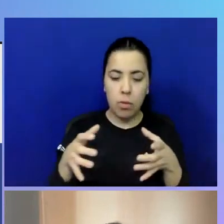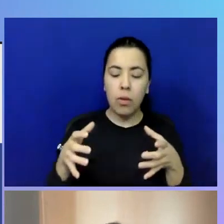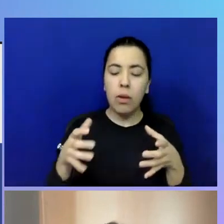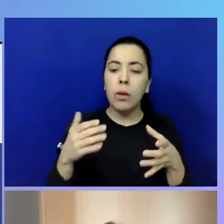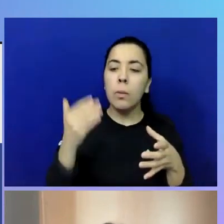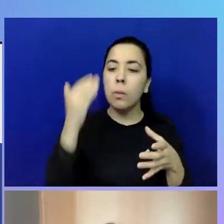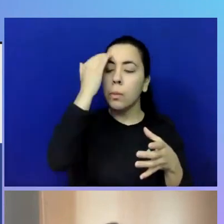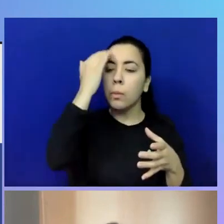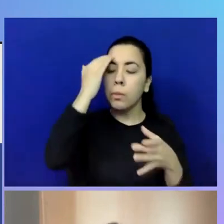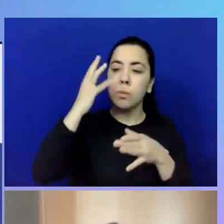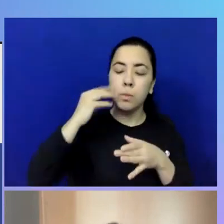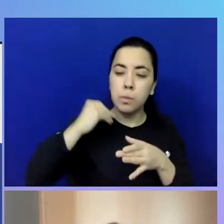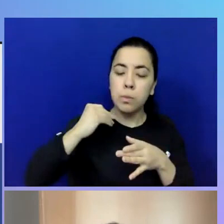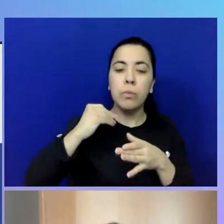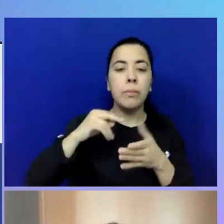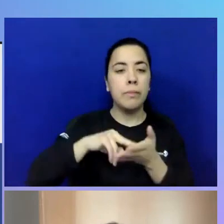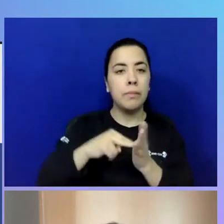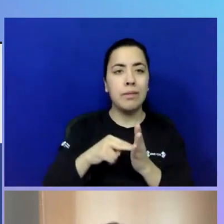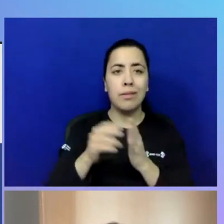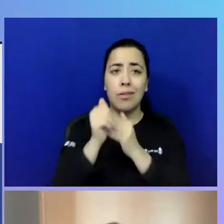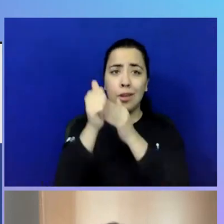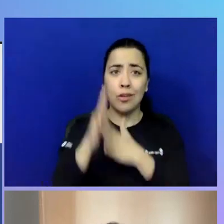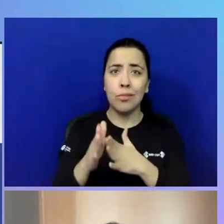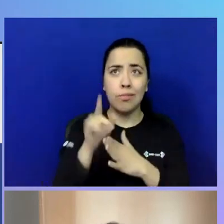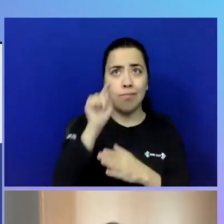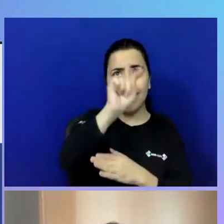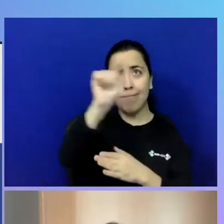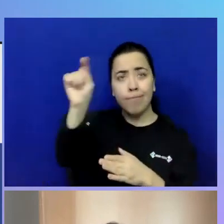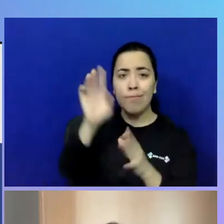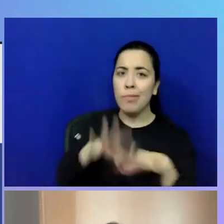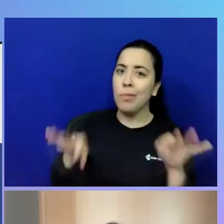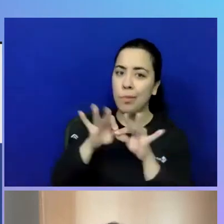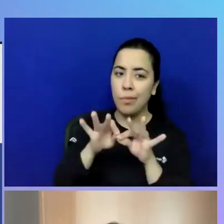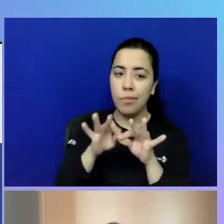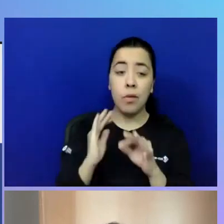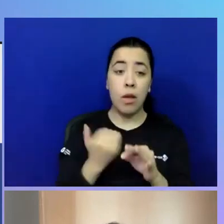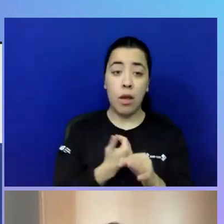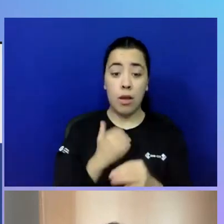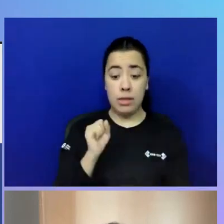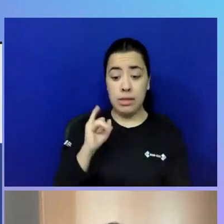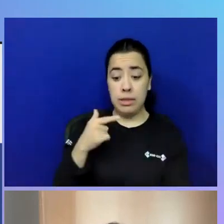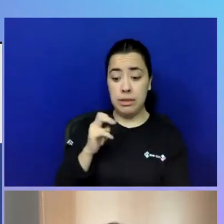many product teams at Signet Jewelers. Um, we introduced a